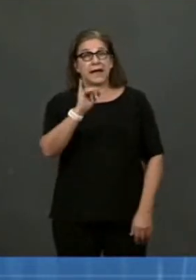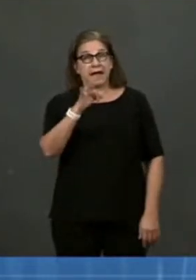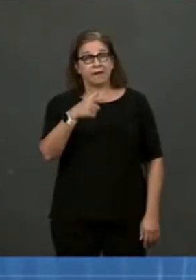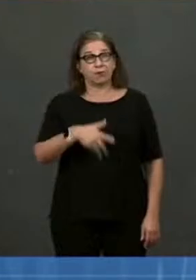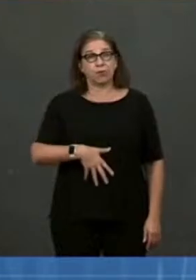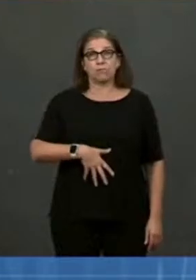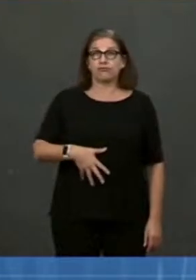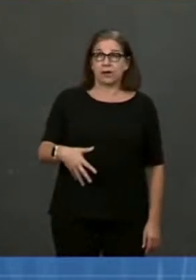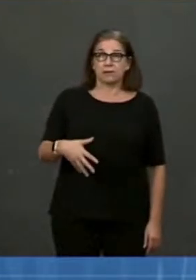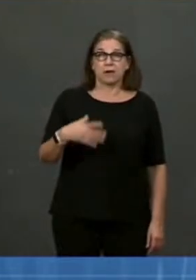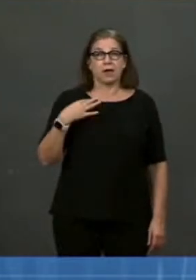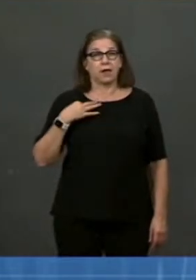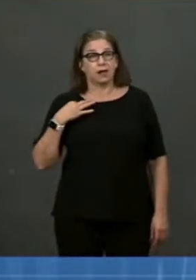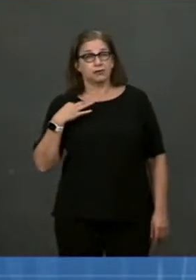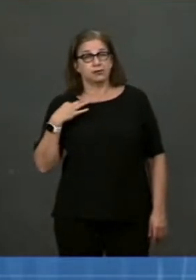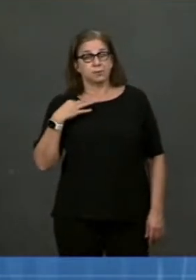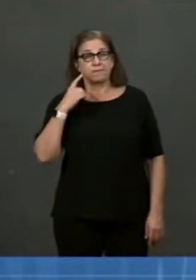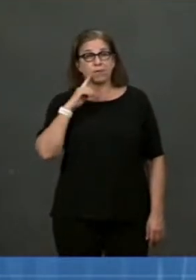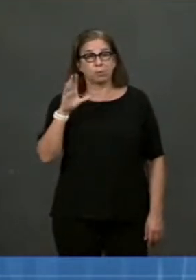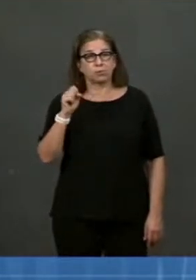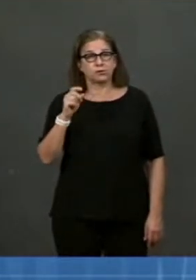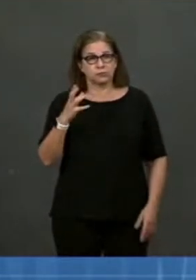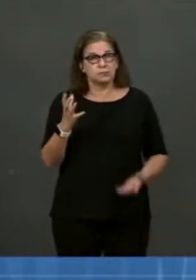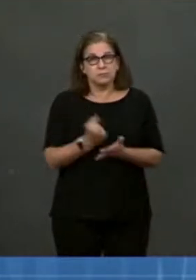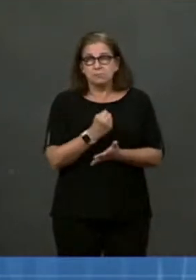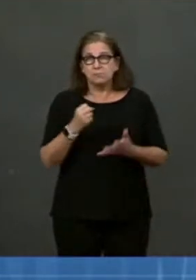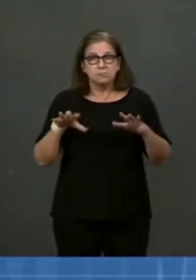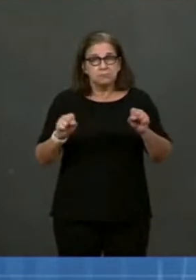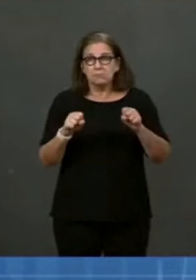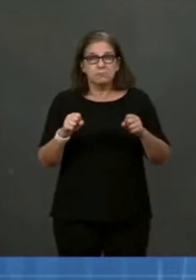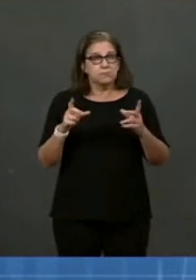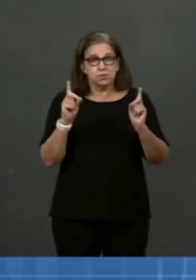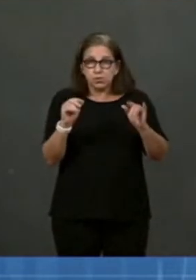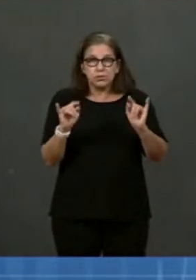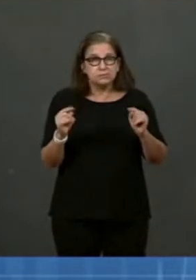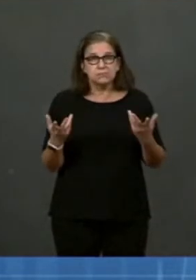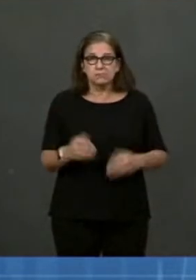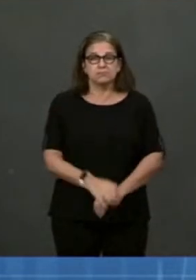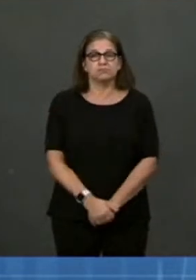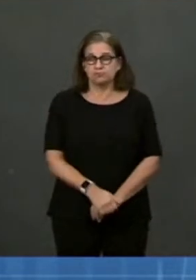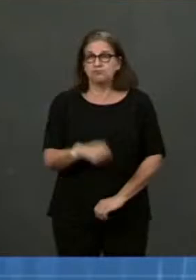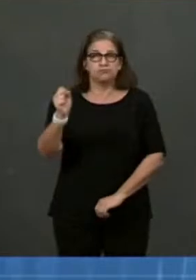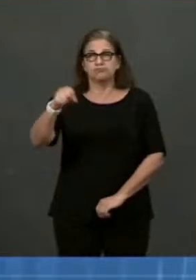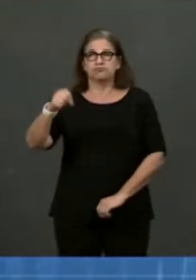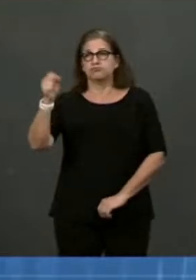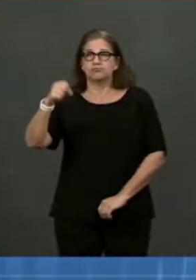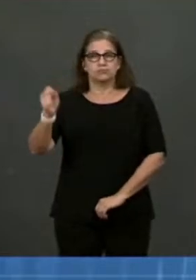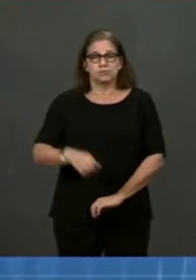IF YOU ARE PREGNANT AND IF YOU ARE ELIGIBLE FOR A BOOST AND ARE PREGNANT YOU SHOULD GET